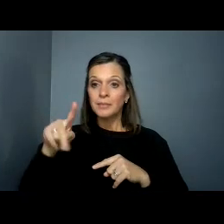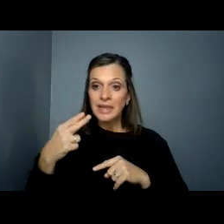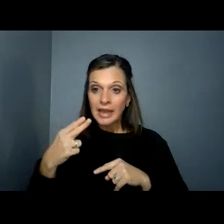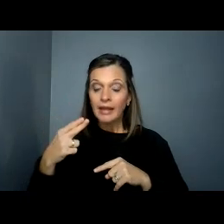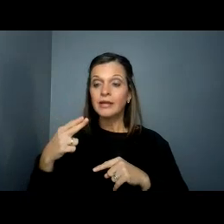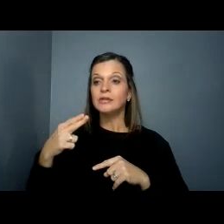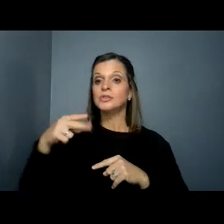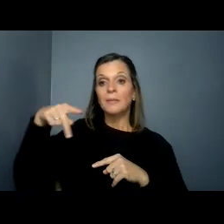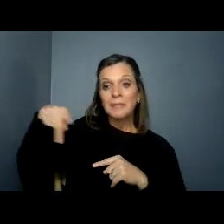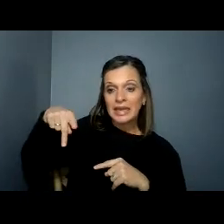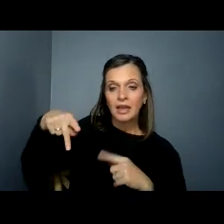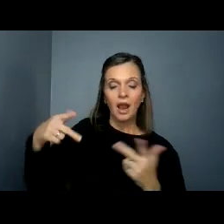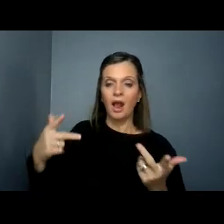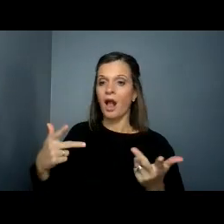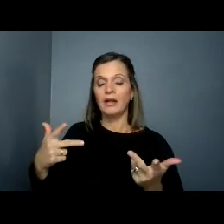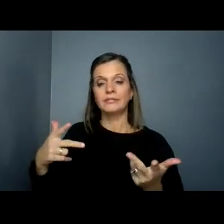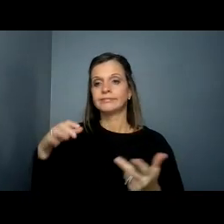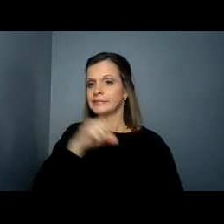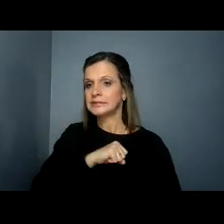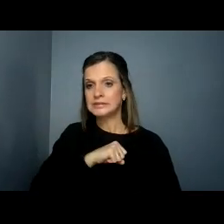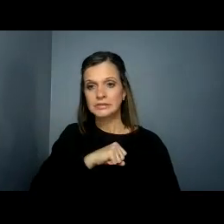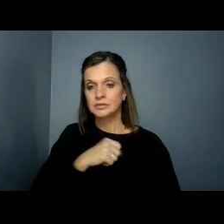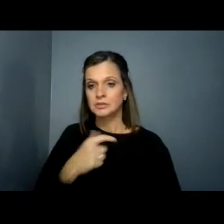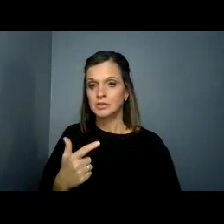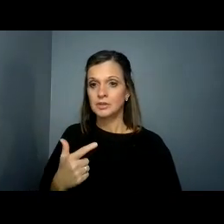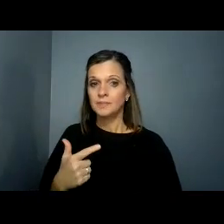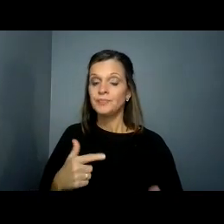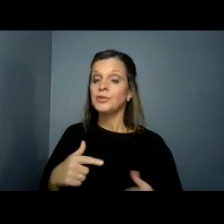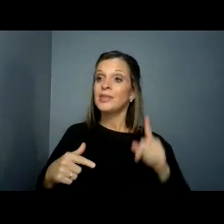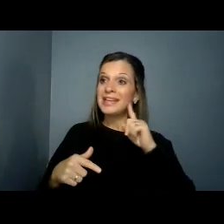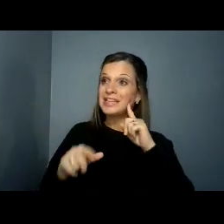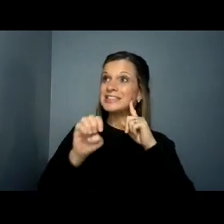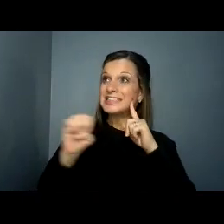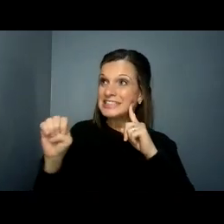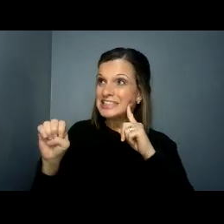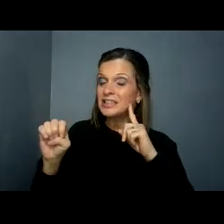going or the tongue going through the teeth to say deep, or be able to hear it as best as you can.